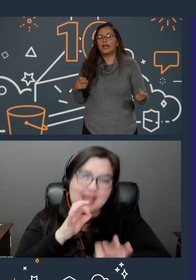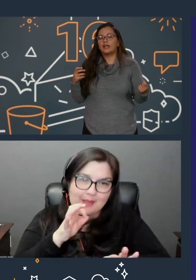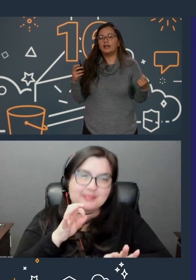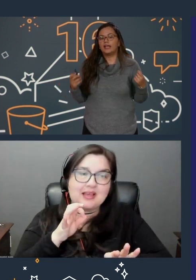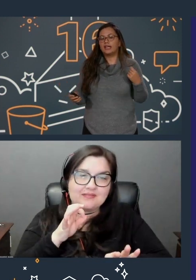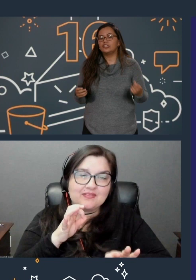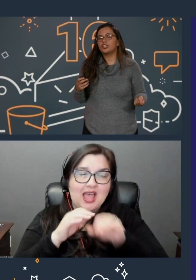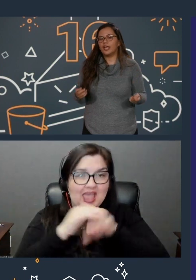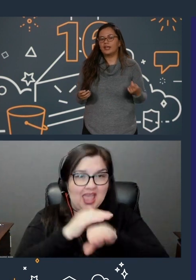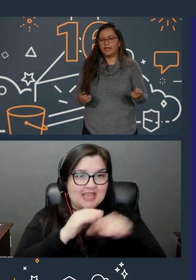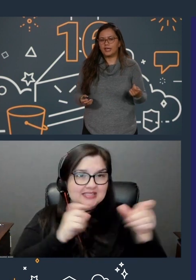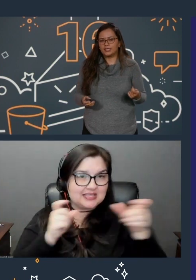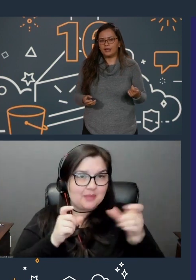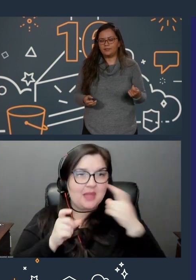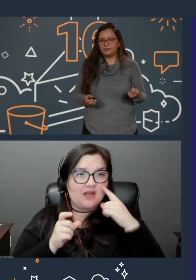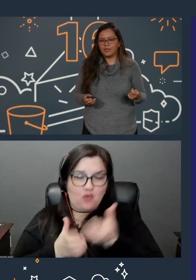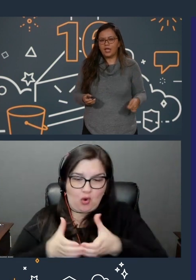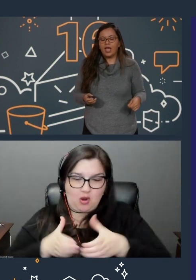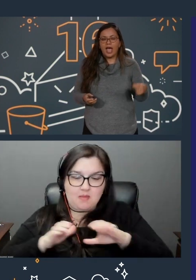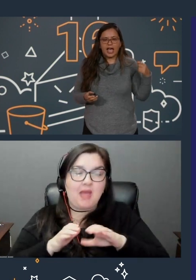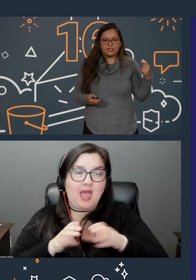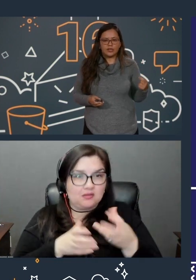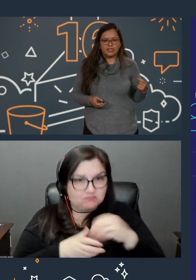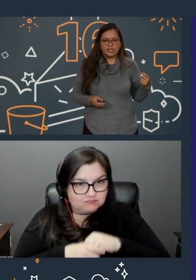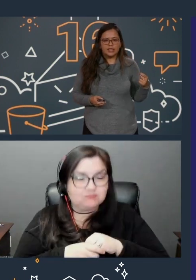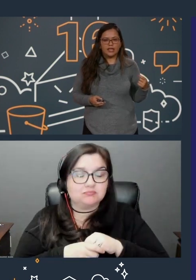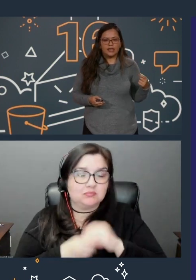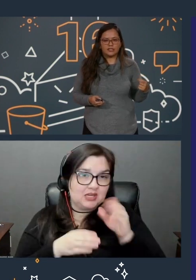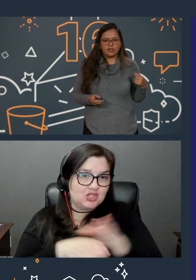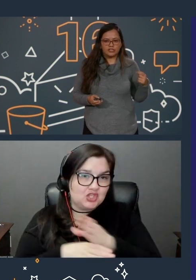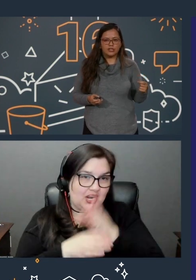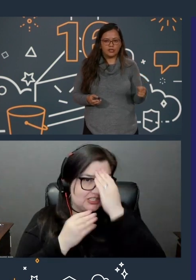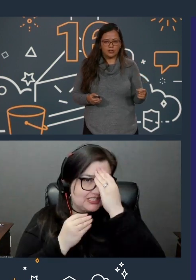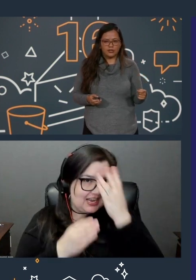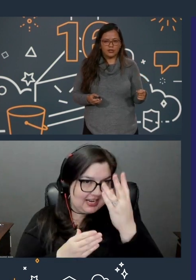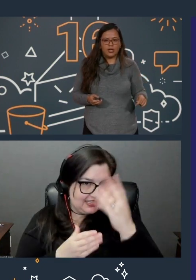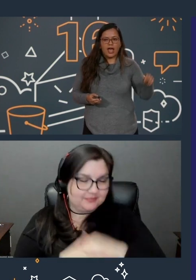that contain shared dataset. As you can see in the illustration here,